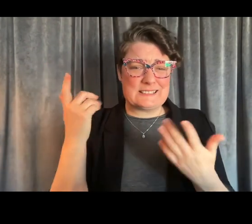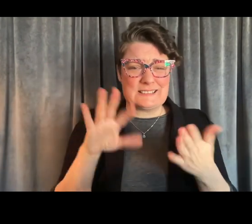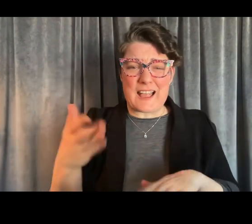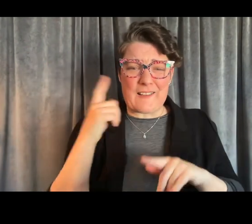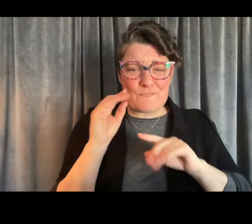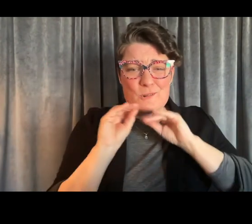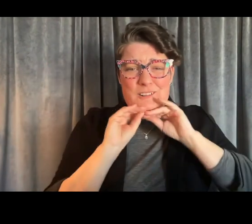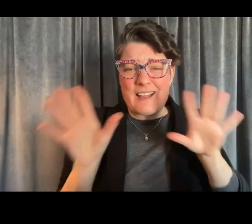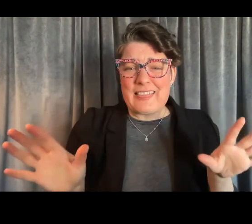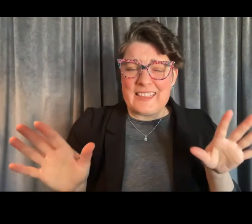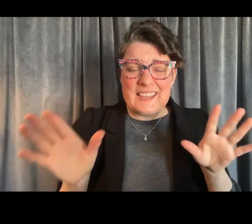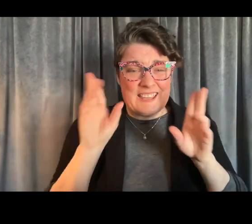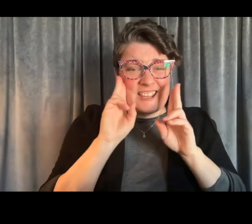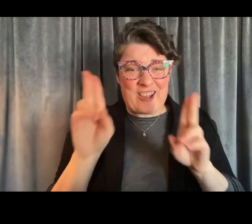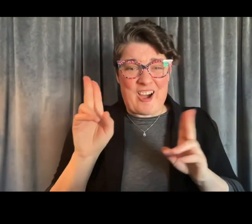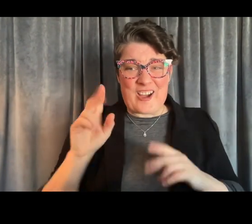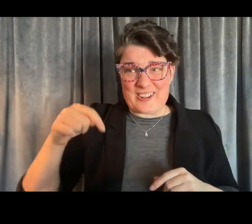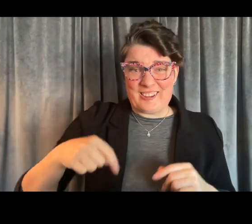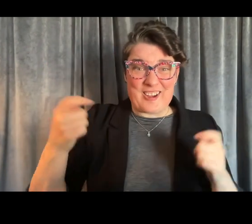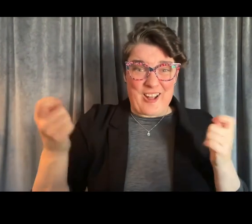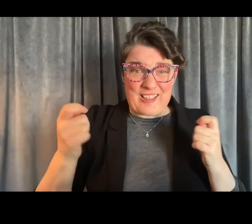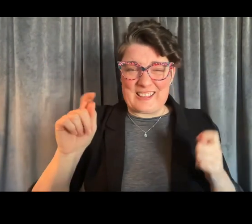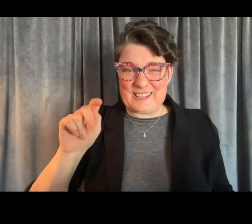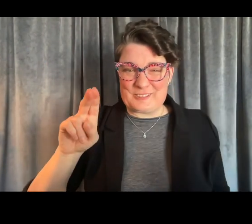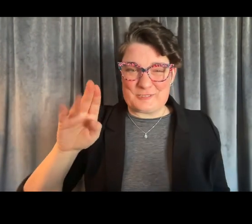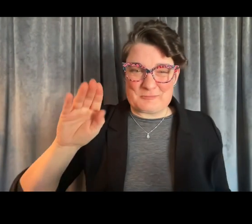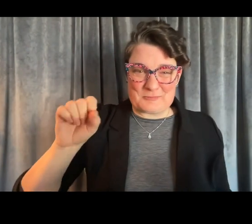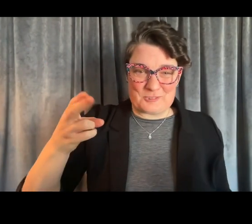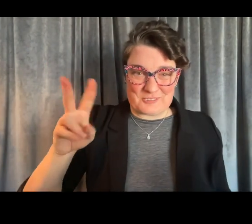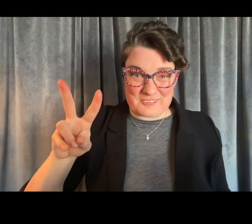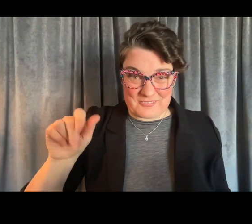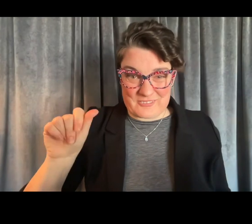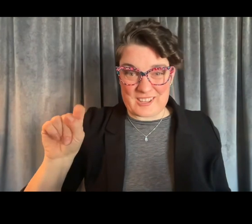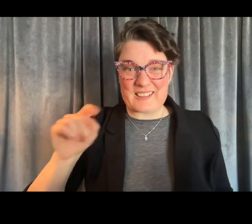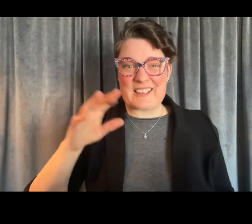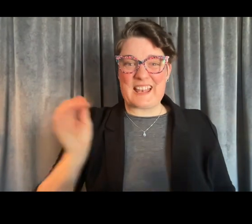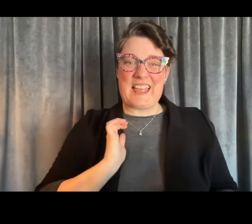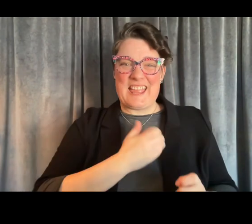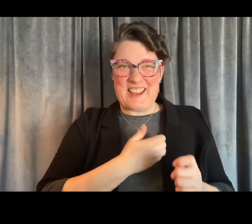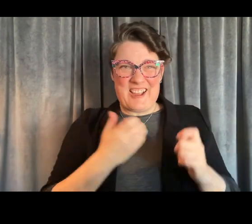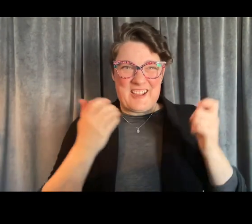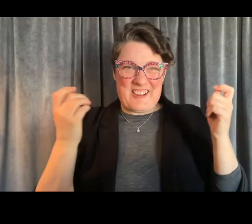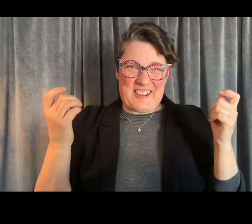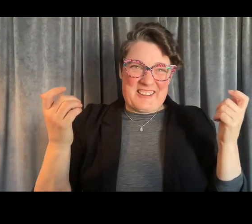tree ancestors and family members. Um, buy our planner. Rebekah: That's right.